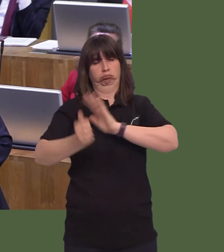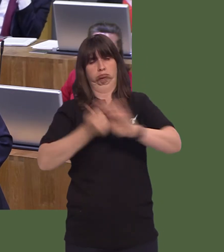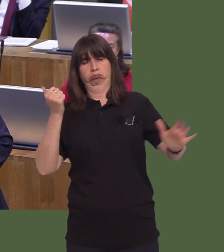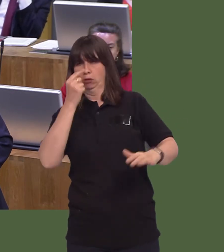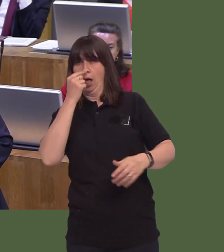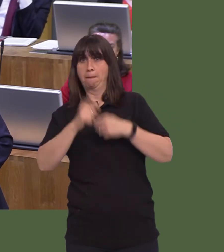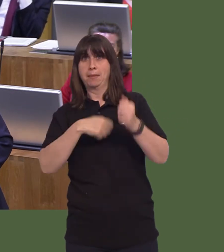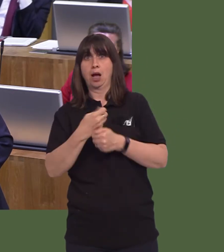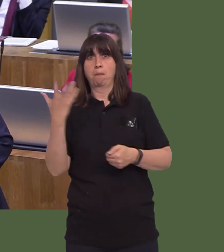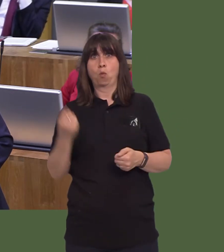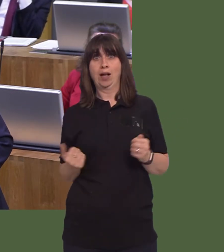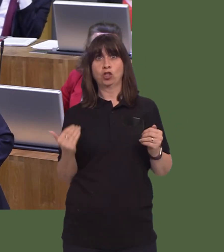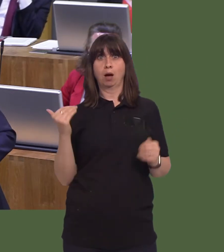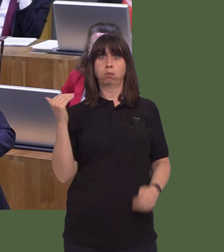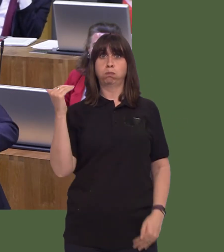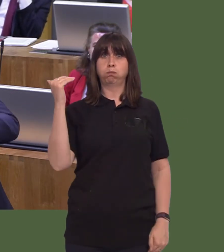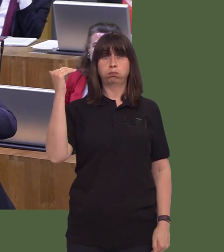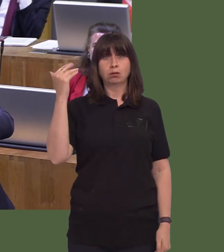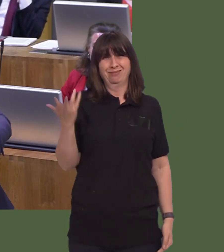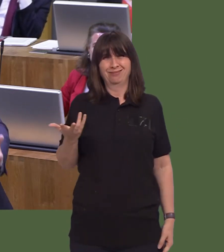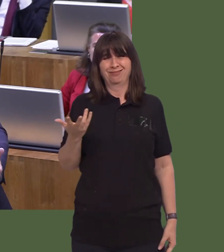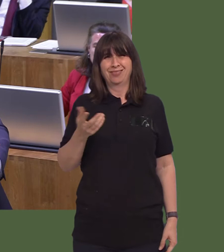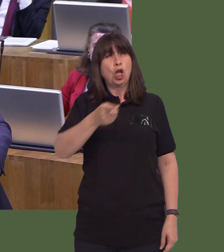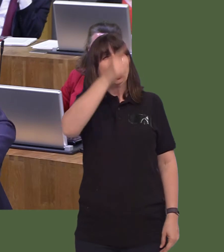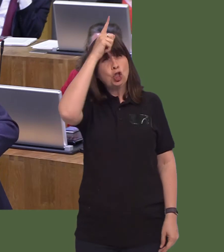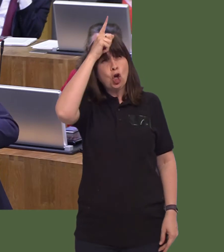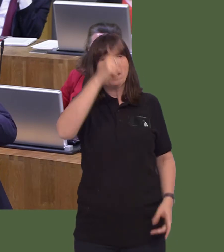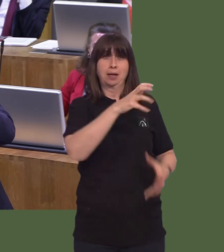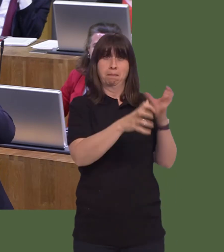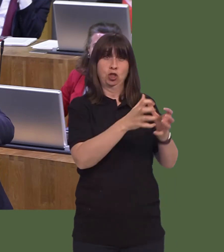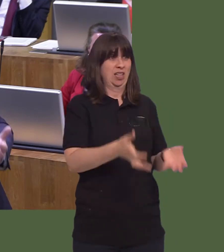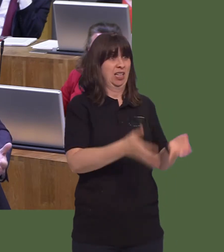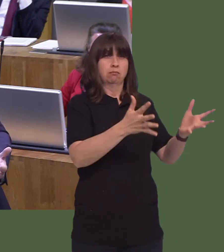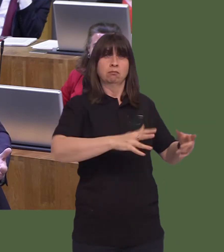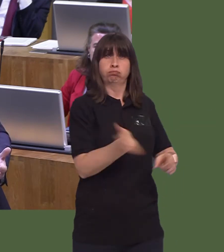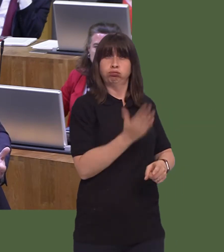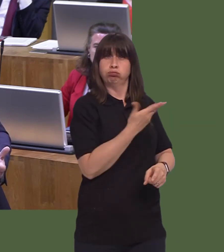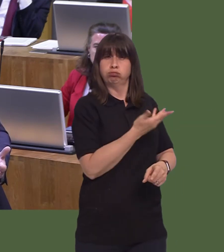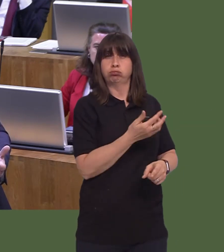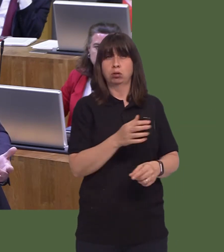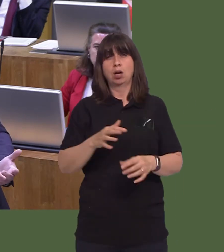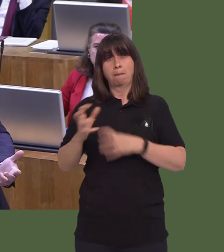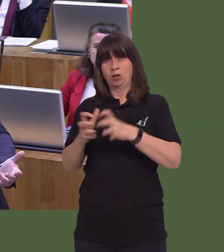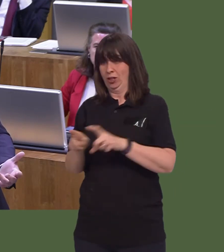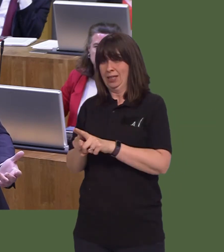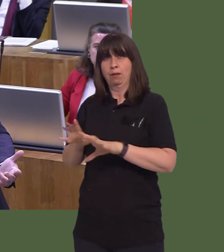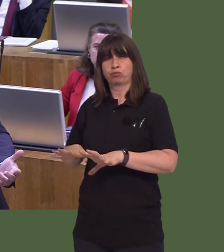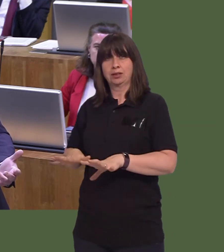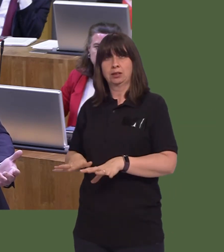I've said this before in the Chamber: why is it that, if we give a German worker a particular machine, we get far more out of it than a worker in the UK? Why? Training.